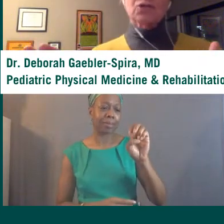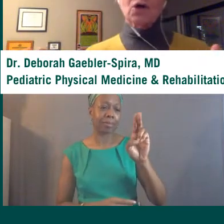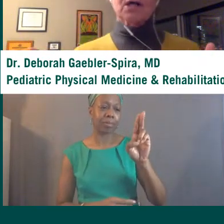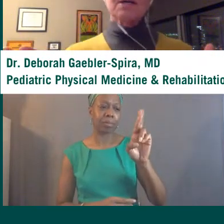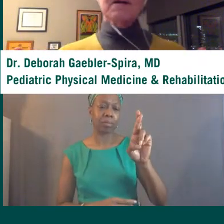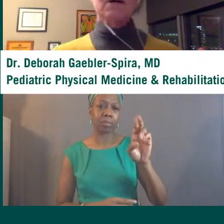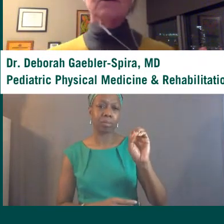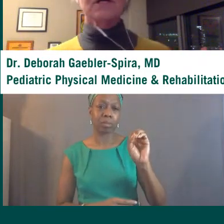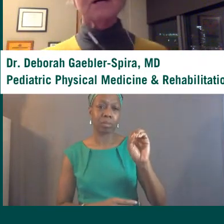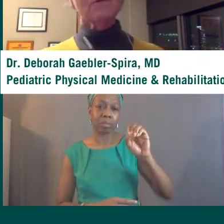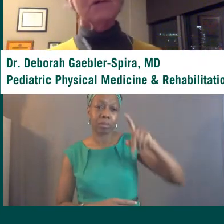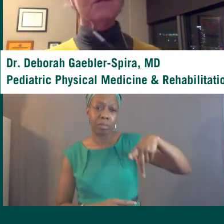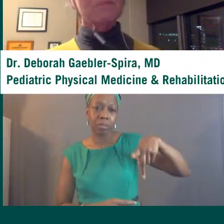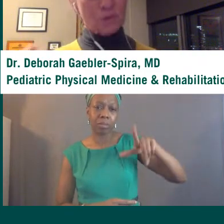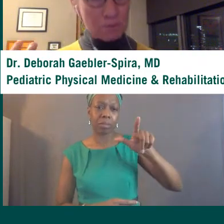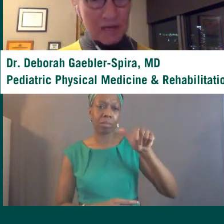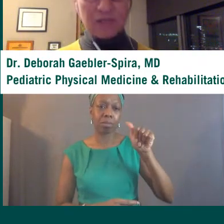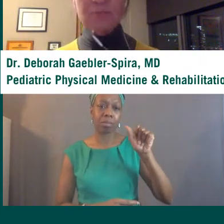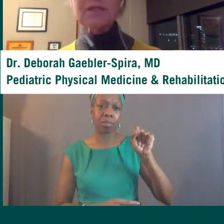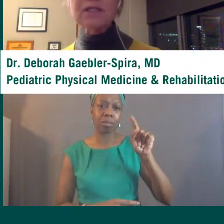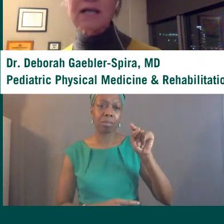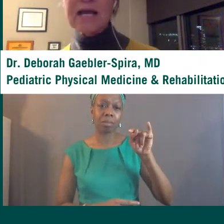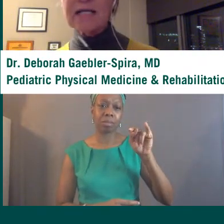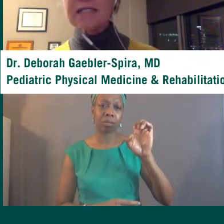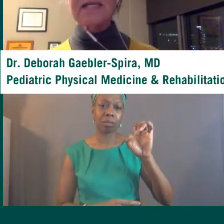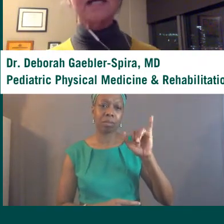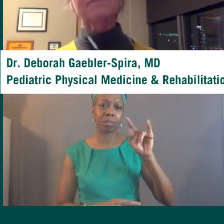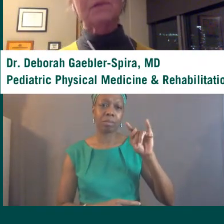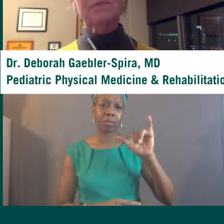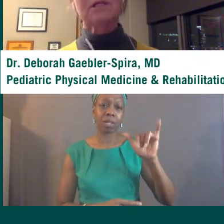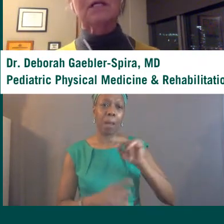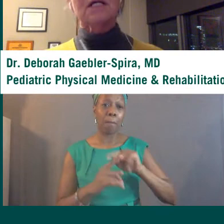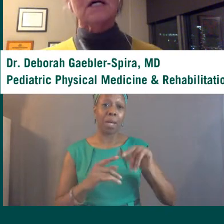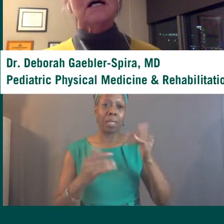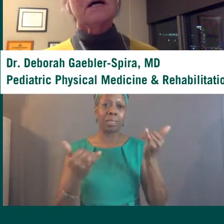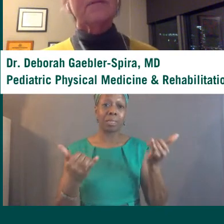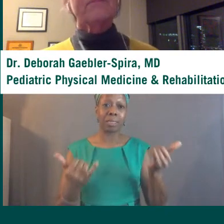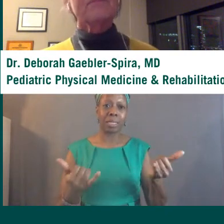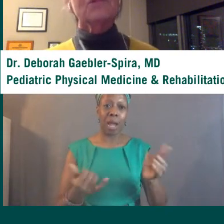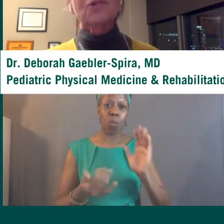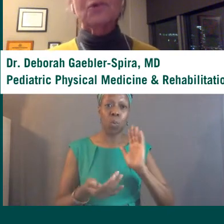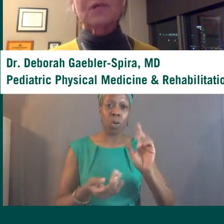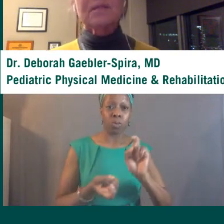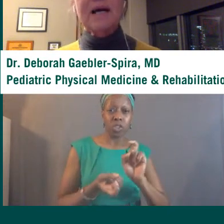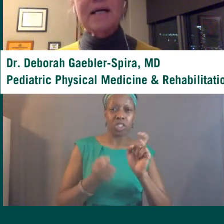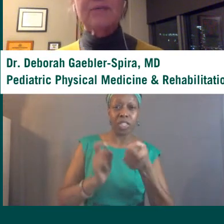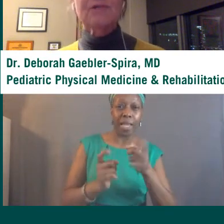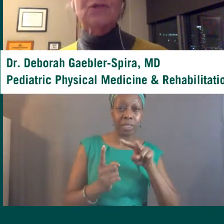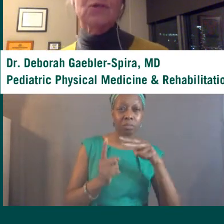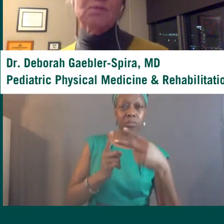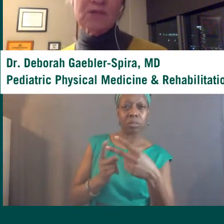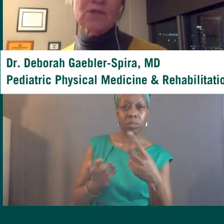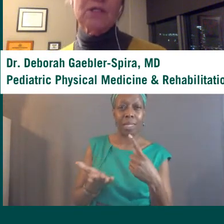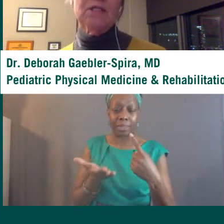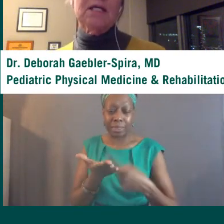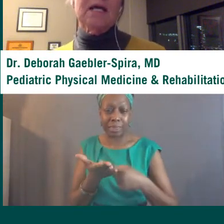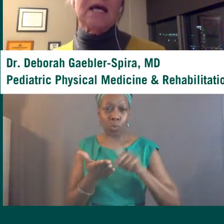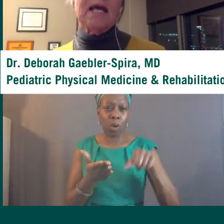and talk about one of the most malleable and adaptable tissues in the body, which is muscle.